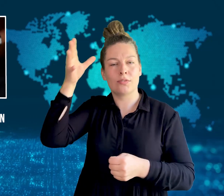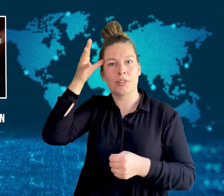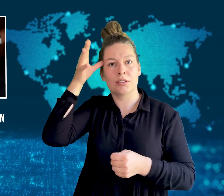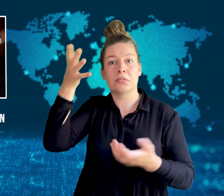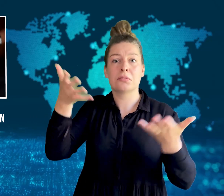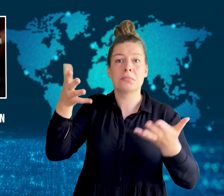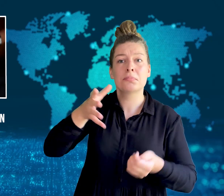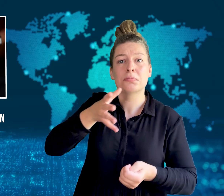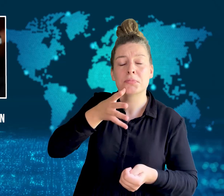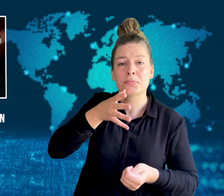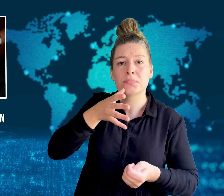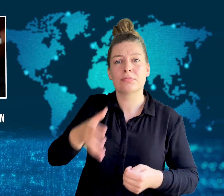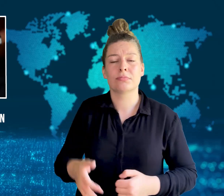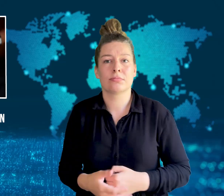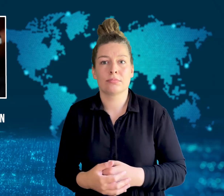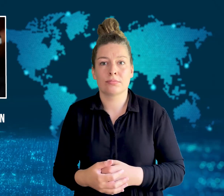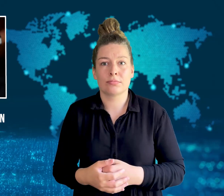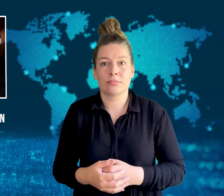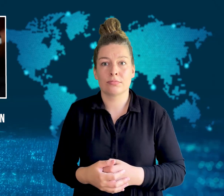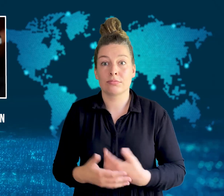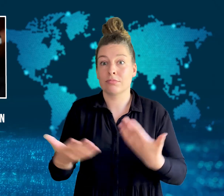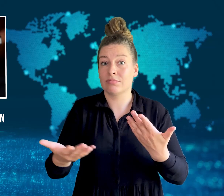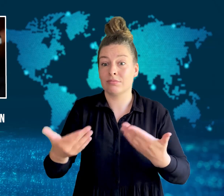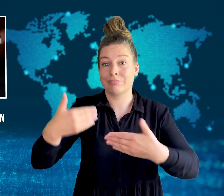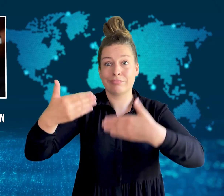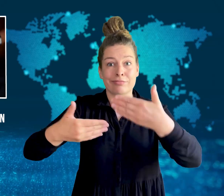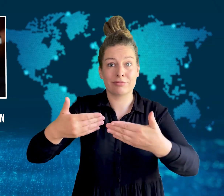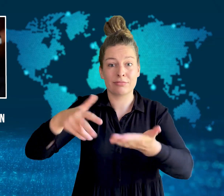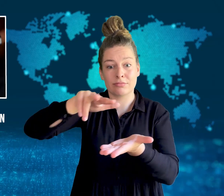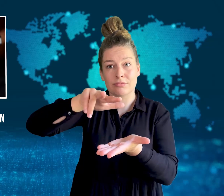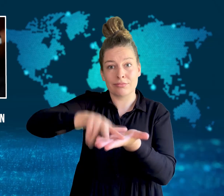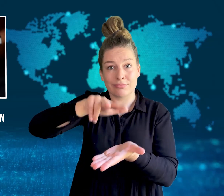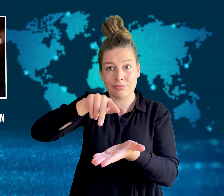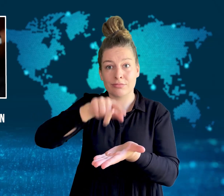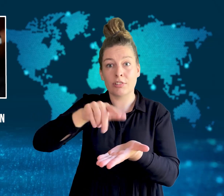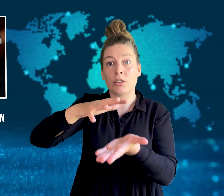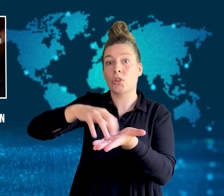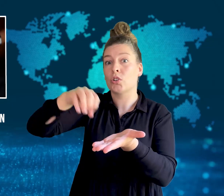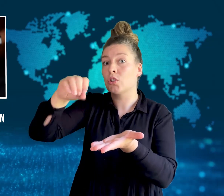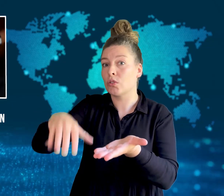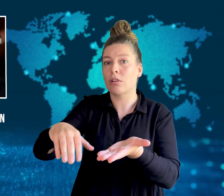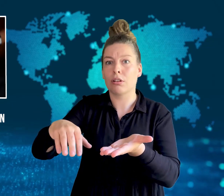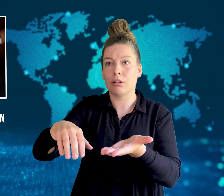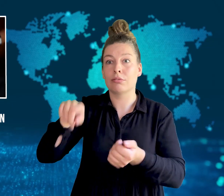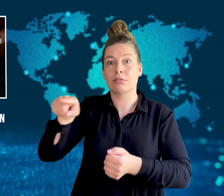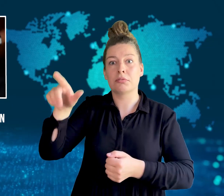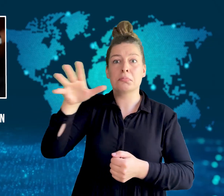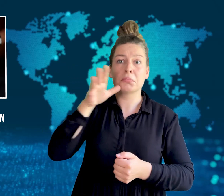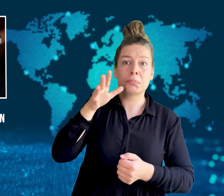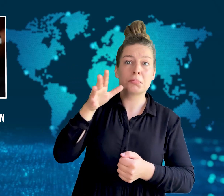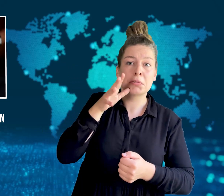This would mean no longer picking up the child from school without